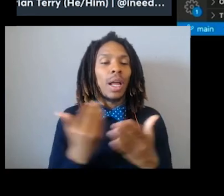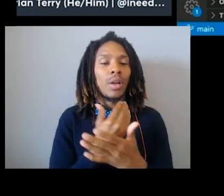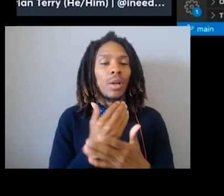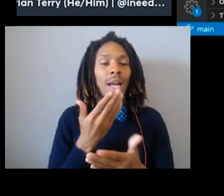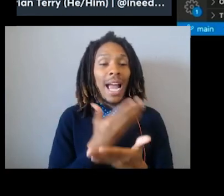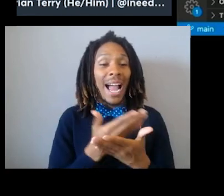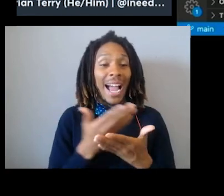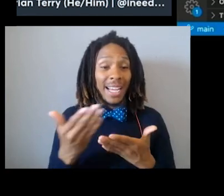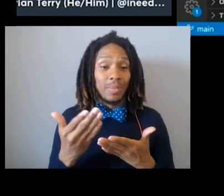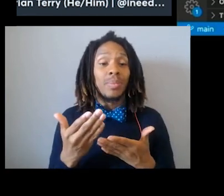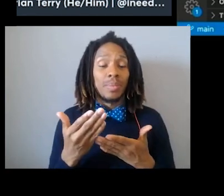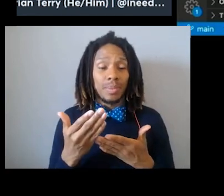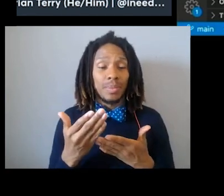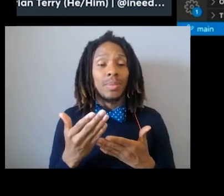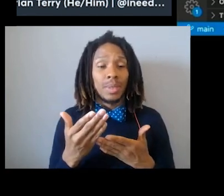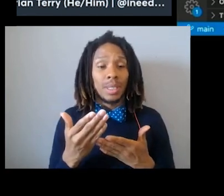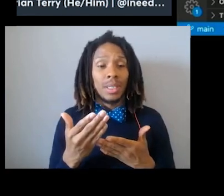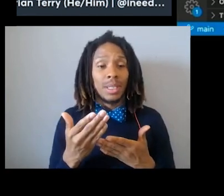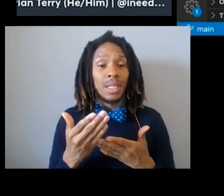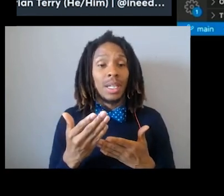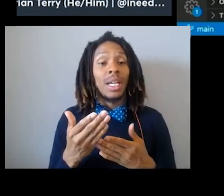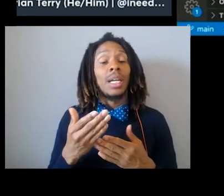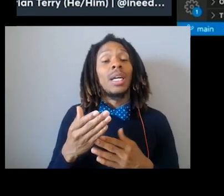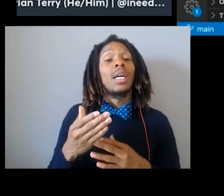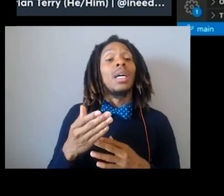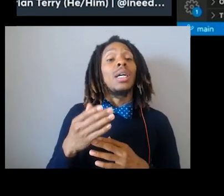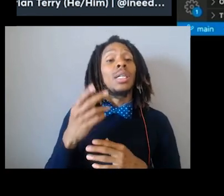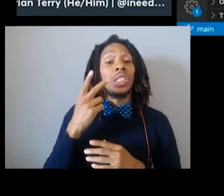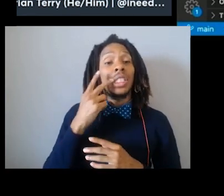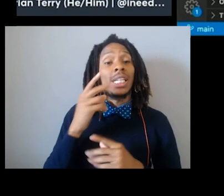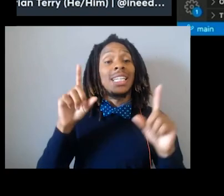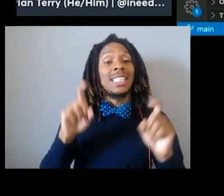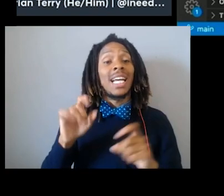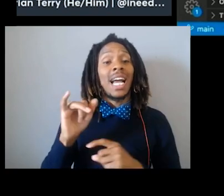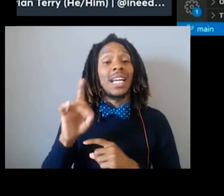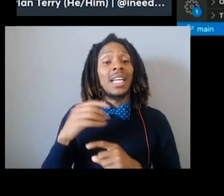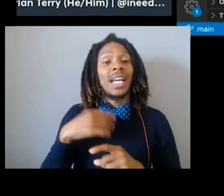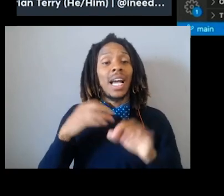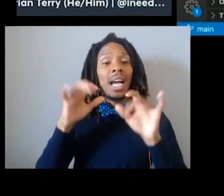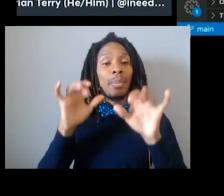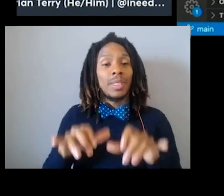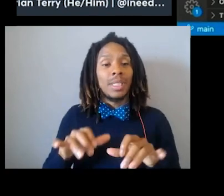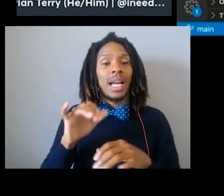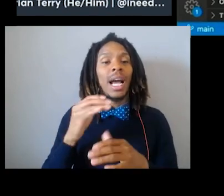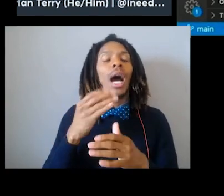and then you'll see this test ID I'm gonna insert an item post token. Right. And here, you'll see,